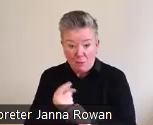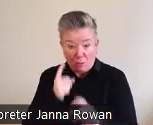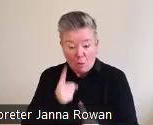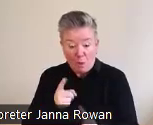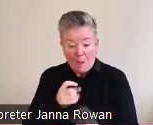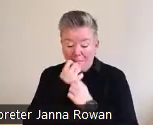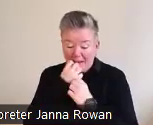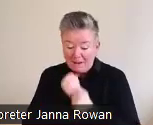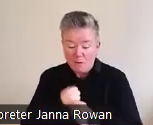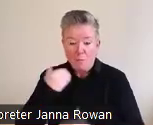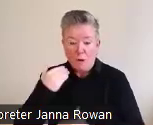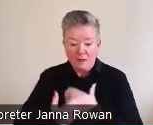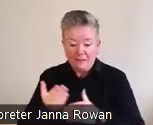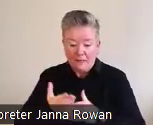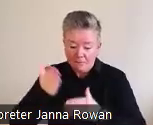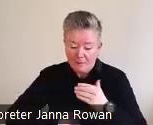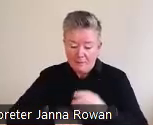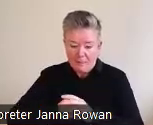can be completed within a year's time.